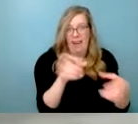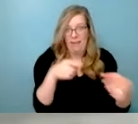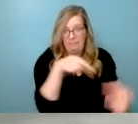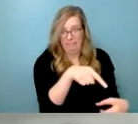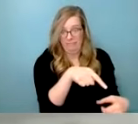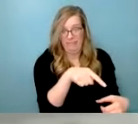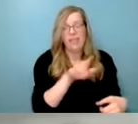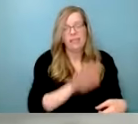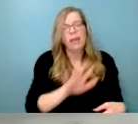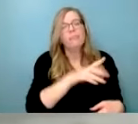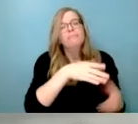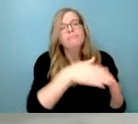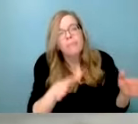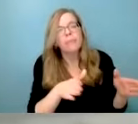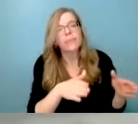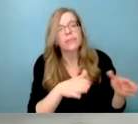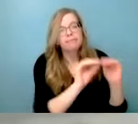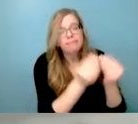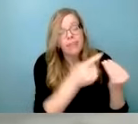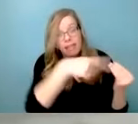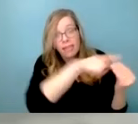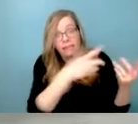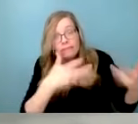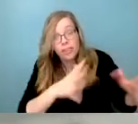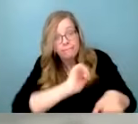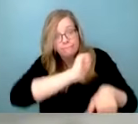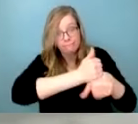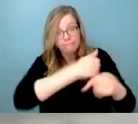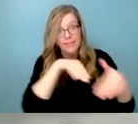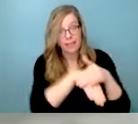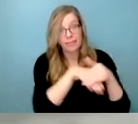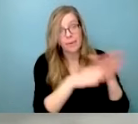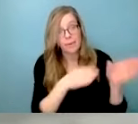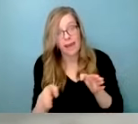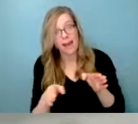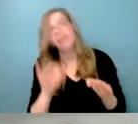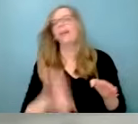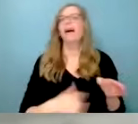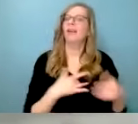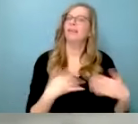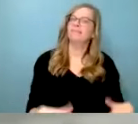have created an accessibility plan this is encouraging and worth celebrating